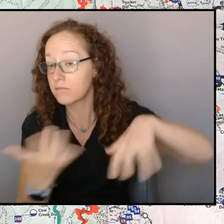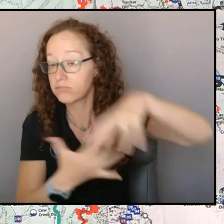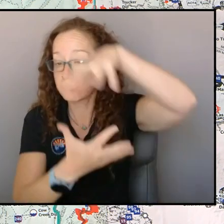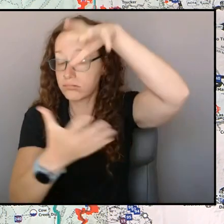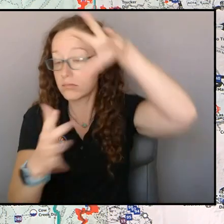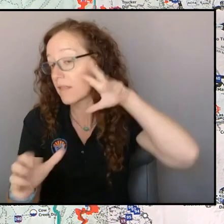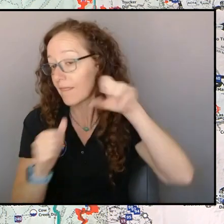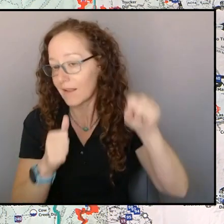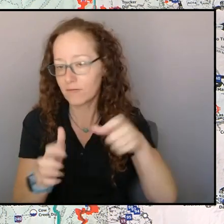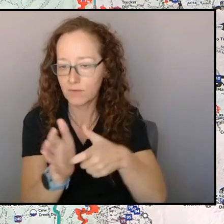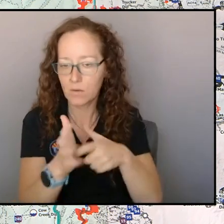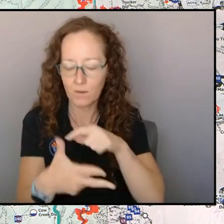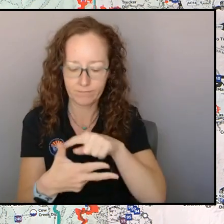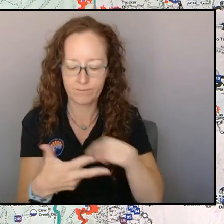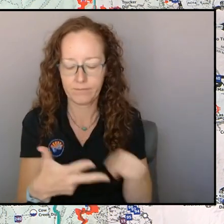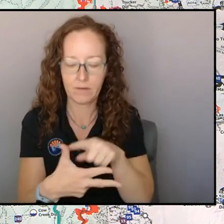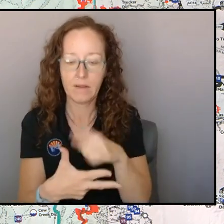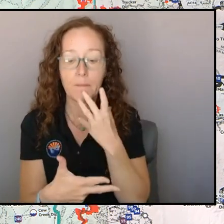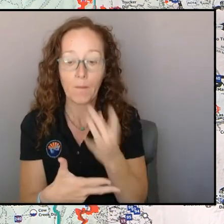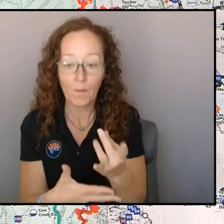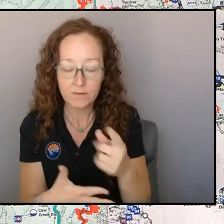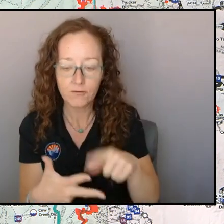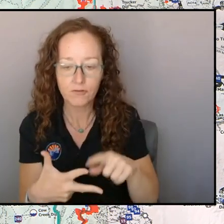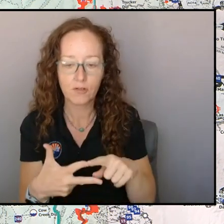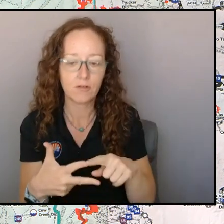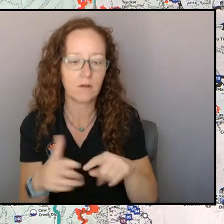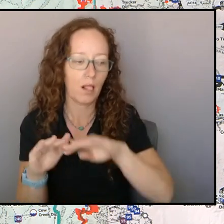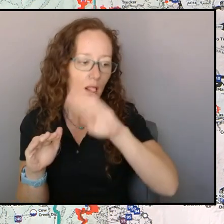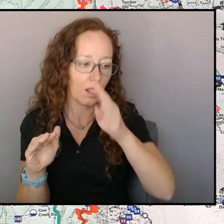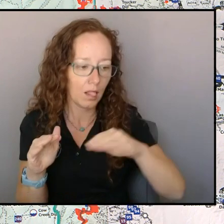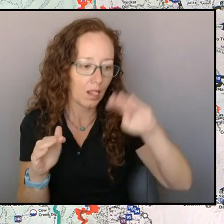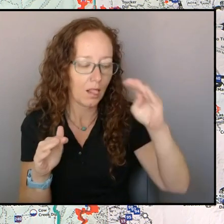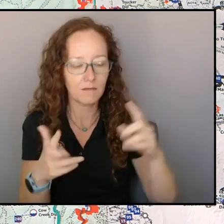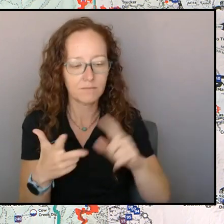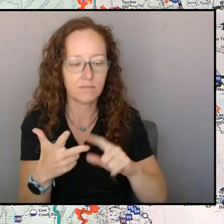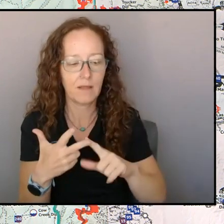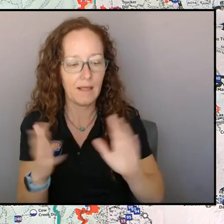lift. So, we have the moisture coming in. We have instability.